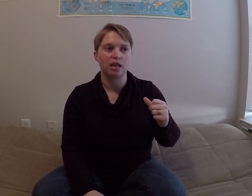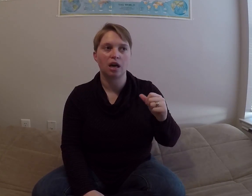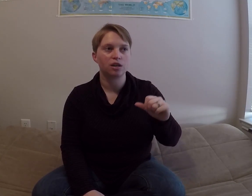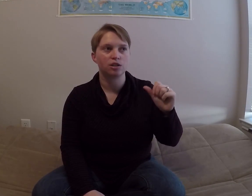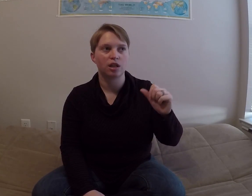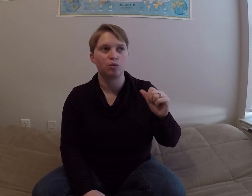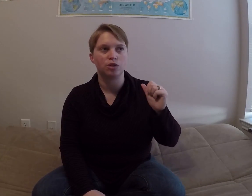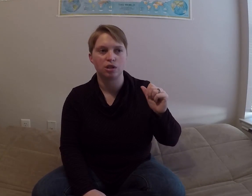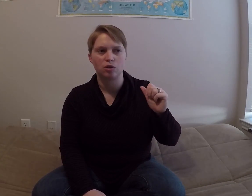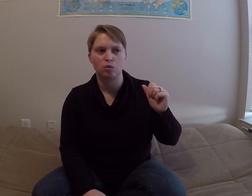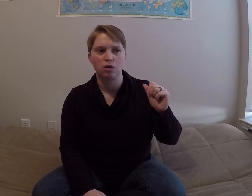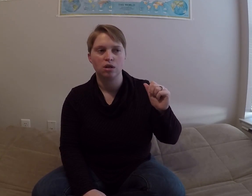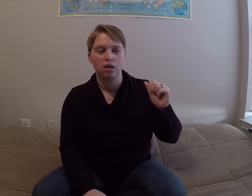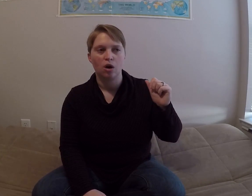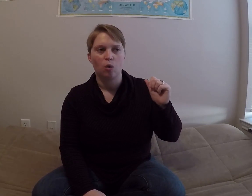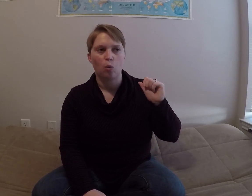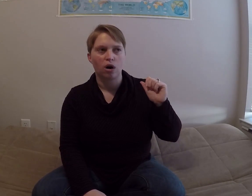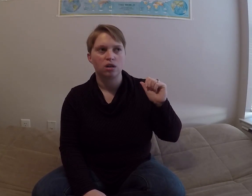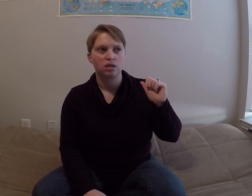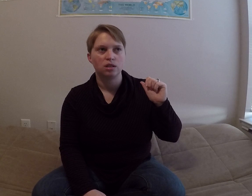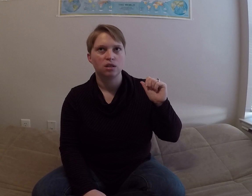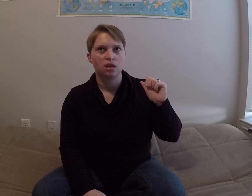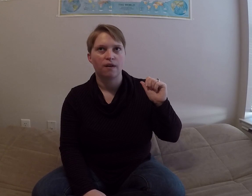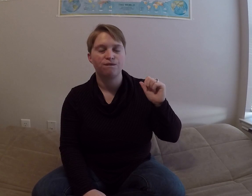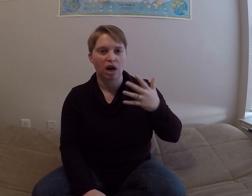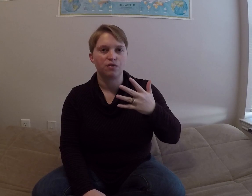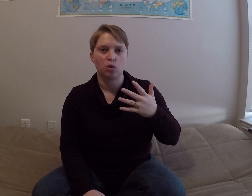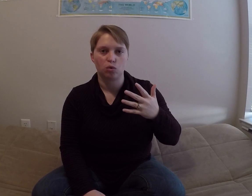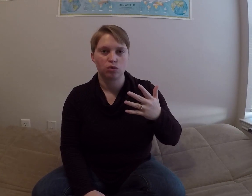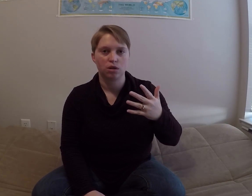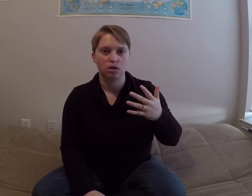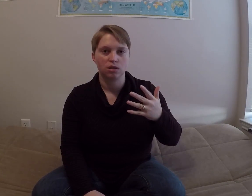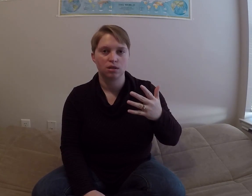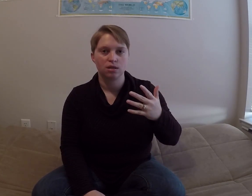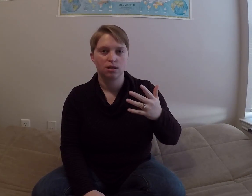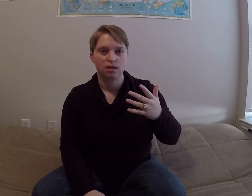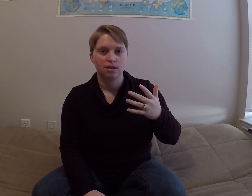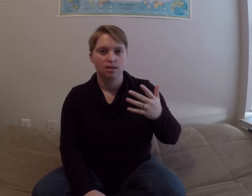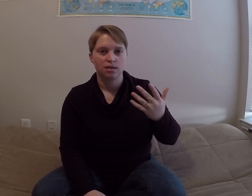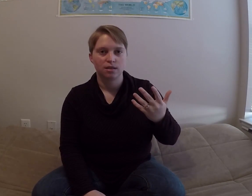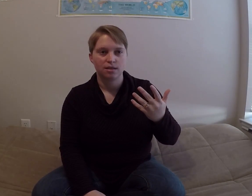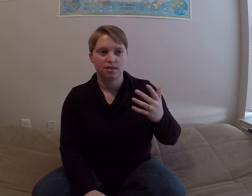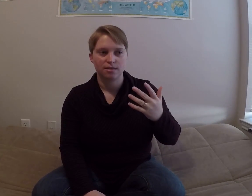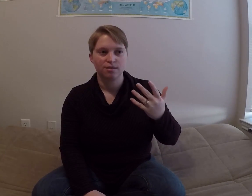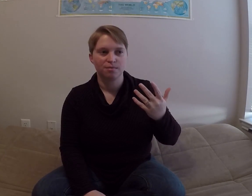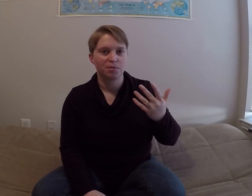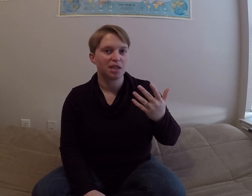The youngest they would do was five years old.